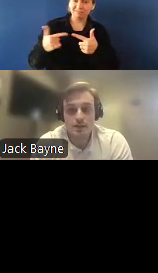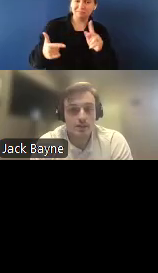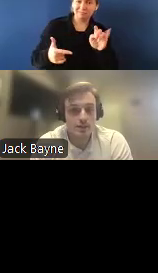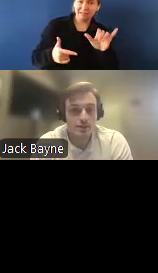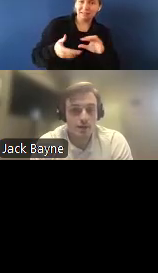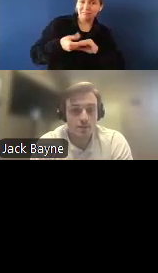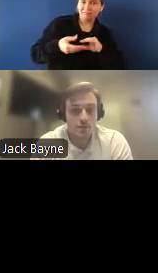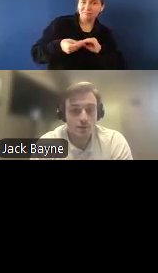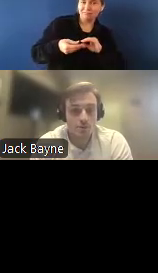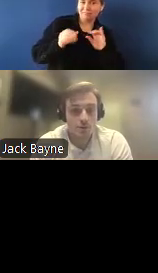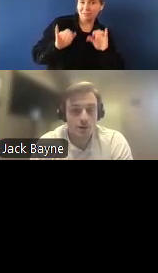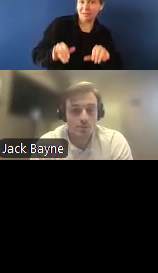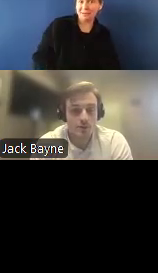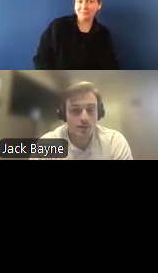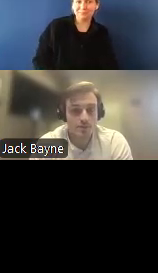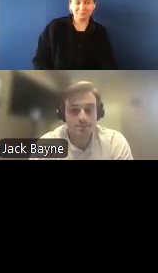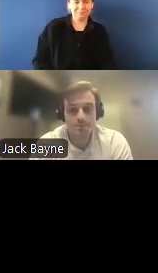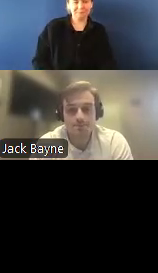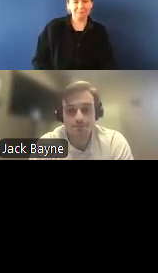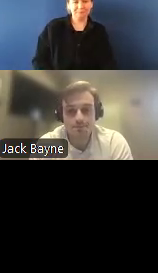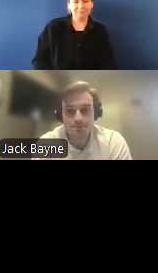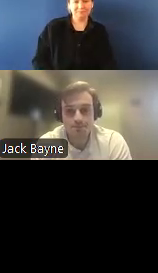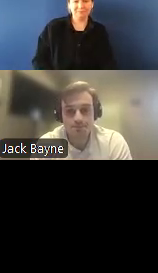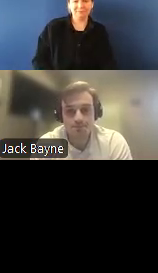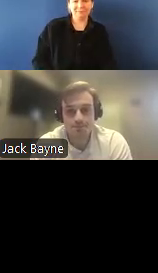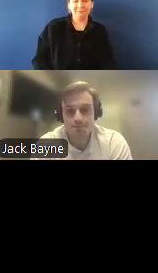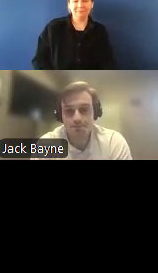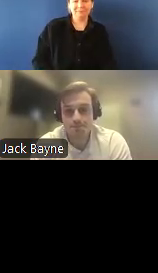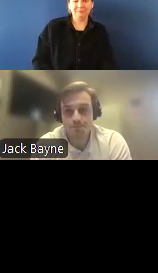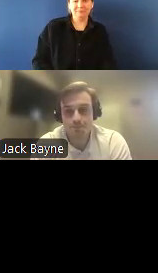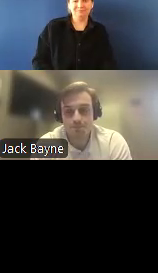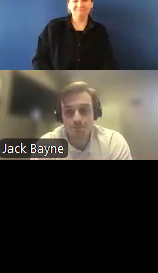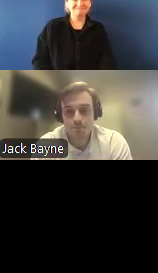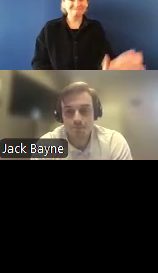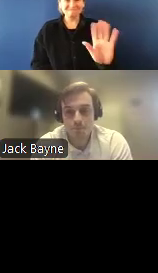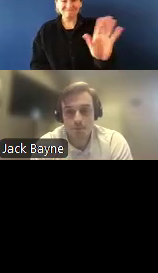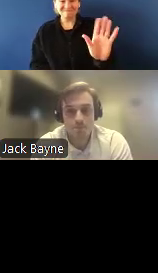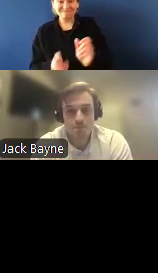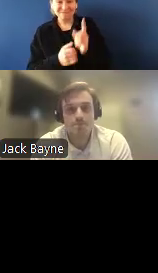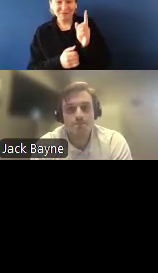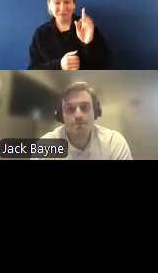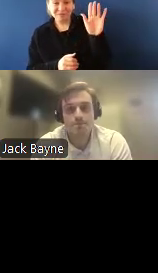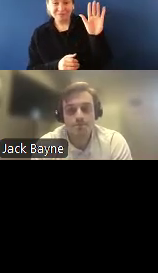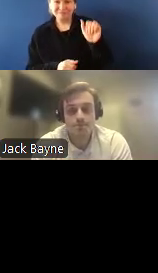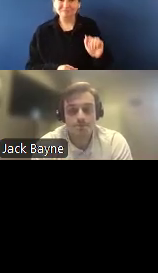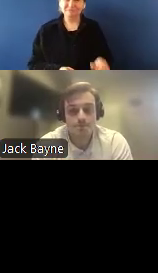of tee us up for what this program looks like. >> Hi, everybody. Thank you for having me. Yes,